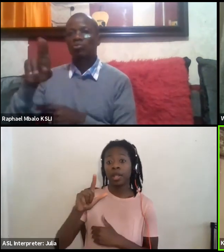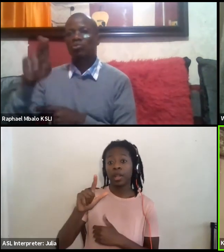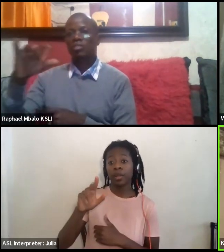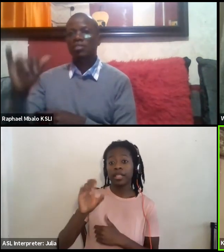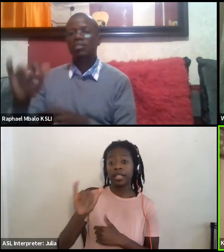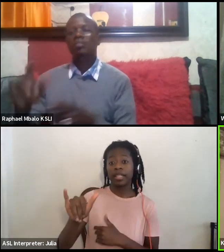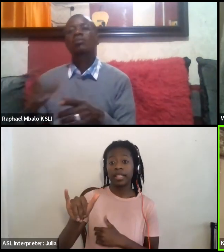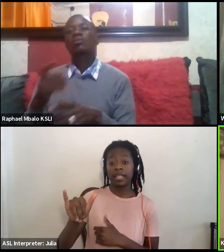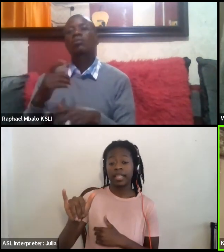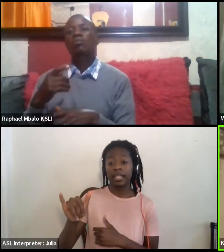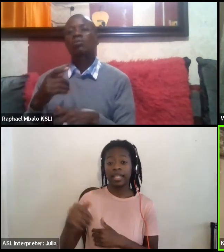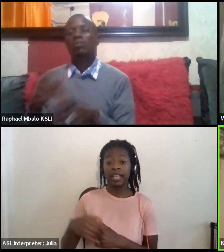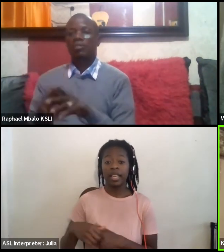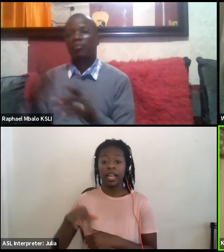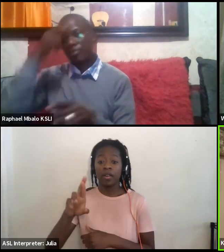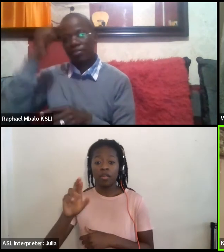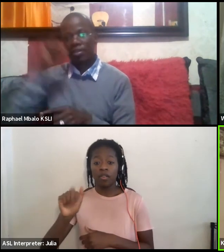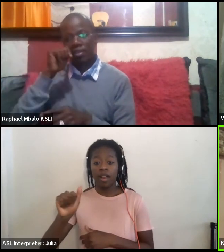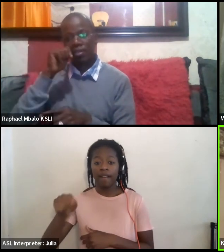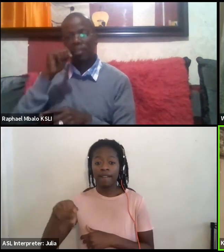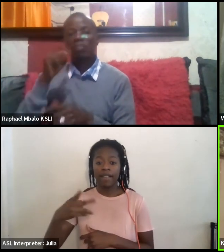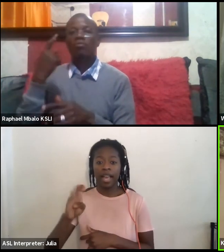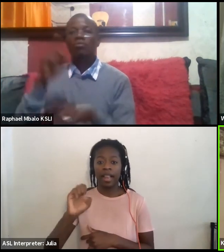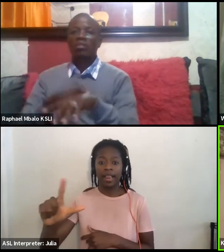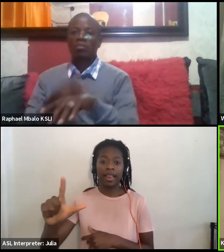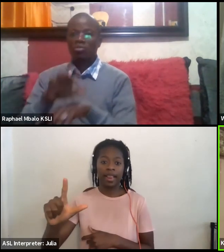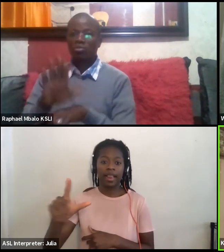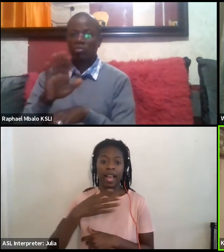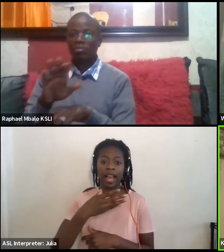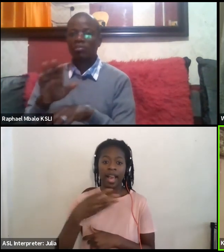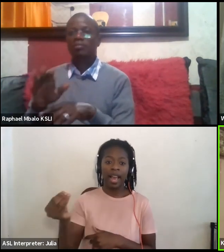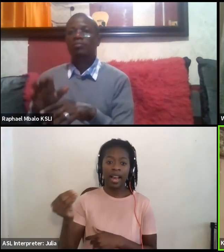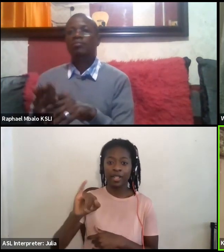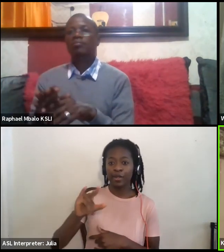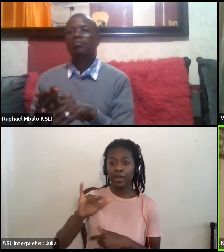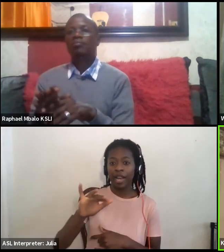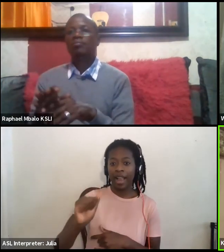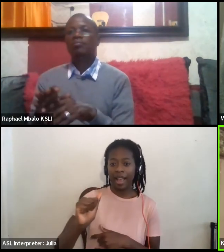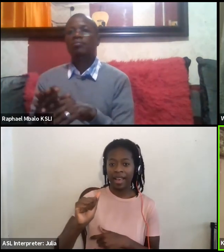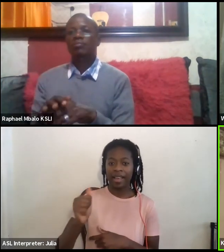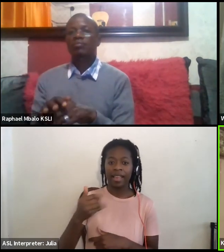and to Raphael for your time. And of course, thank you so much to Julia for holding the fort